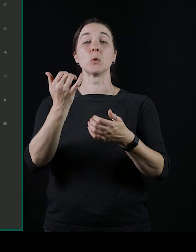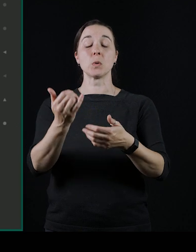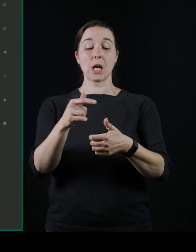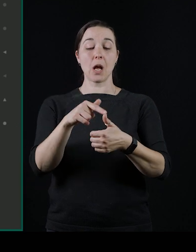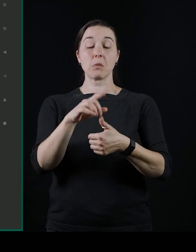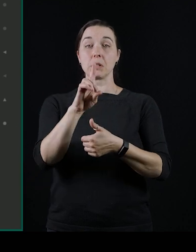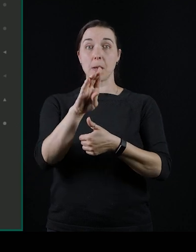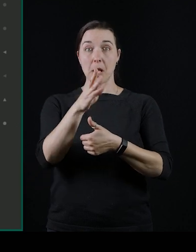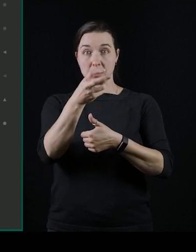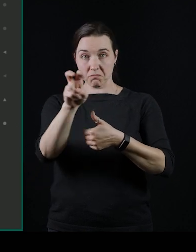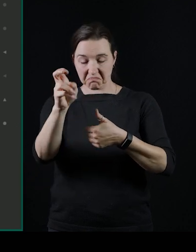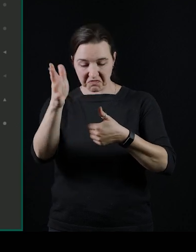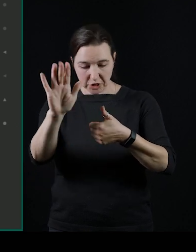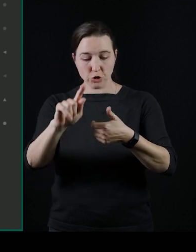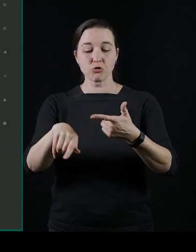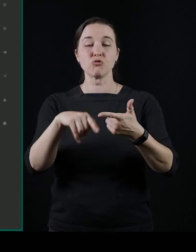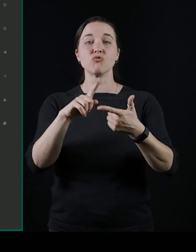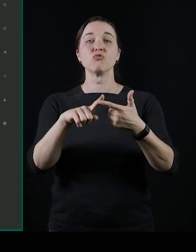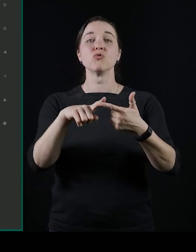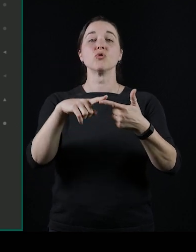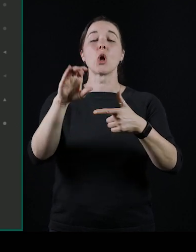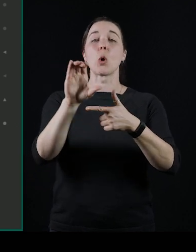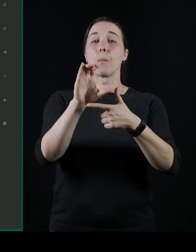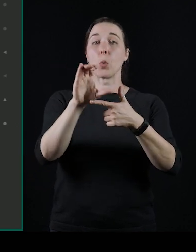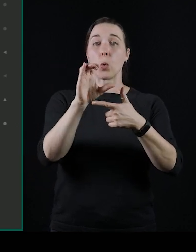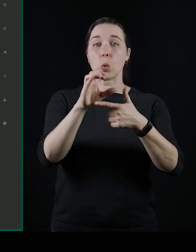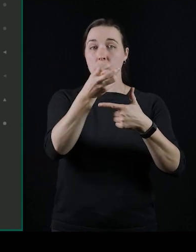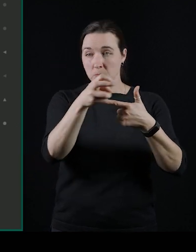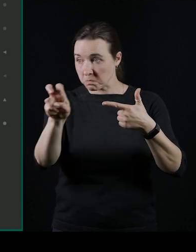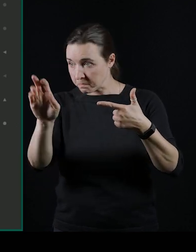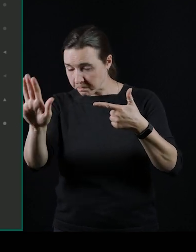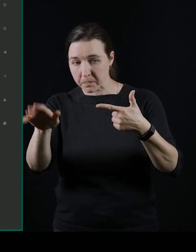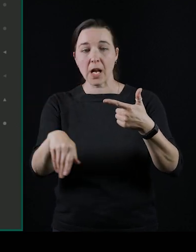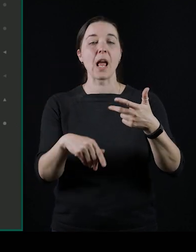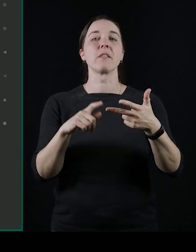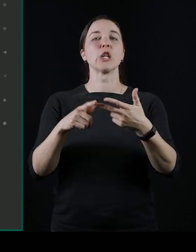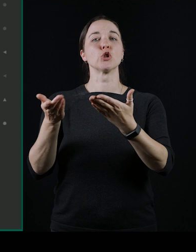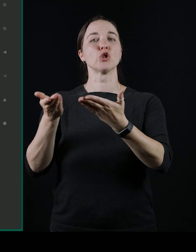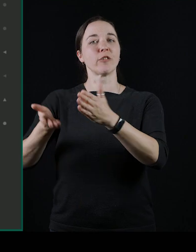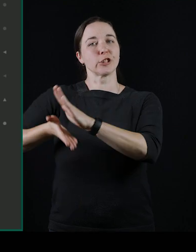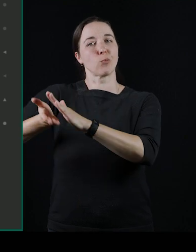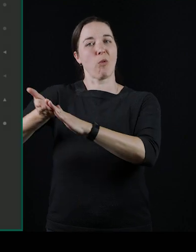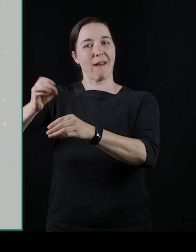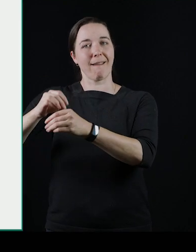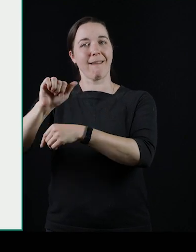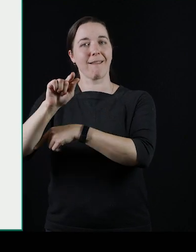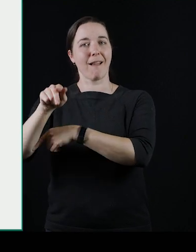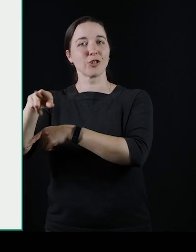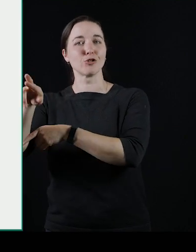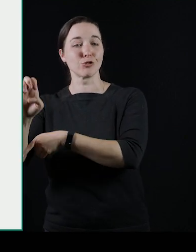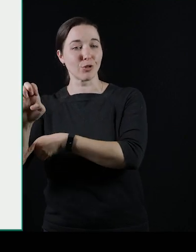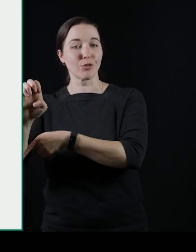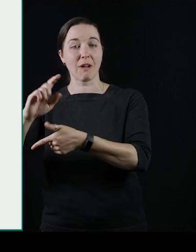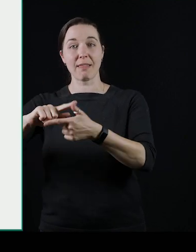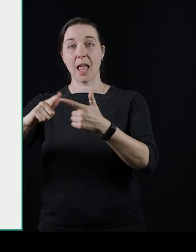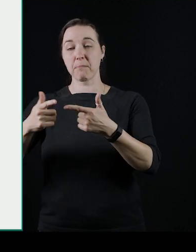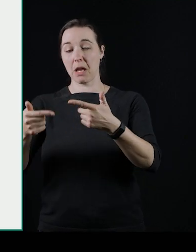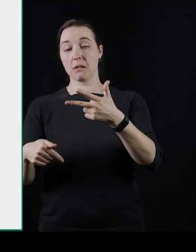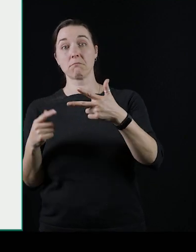Now that we have moved our database and compute infrastructure, our service was up and running in Azure. And all that we were left to do